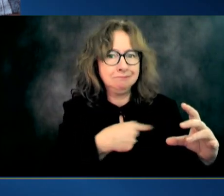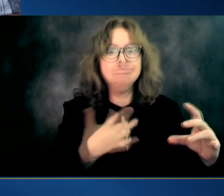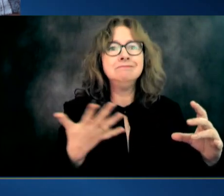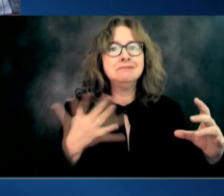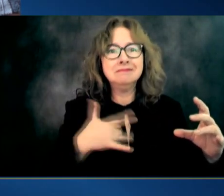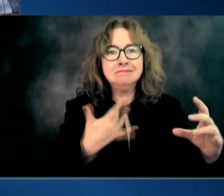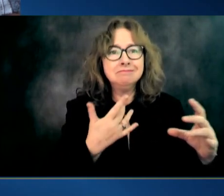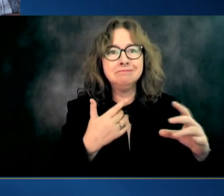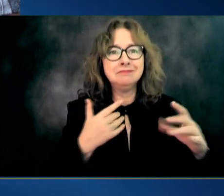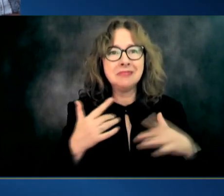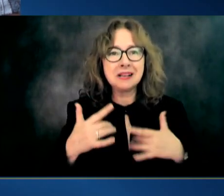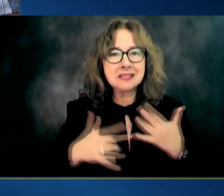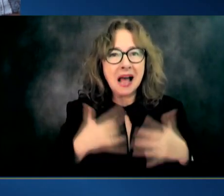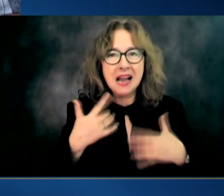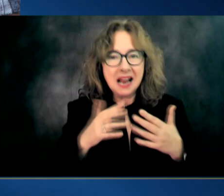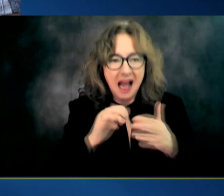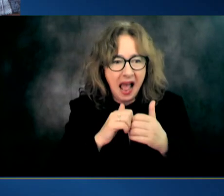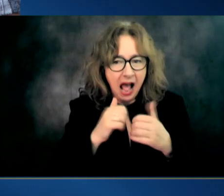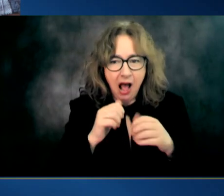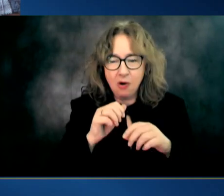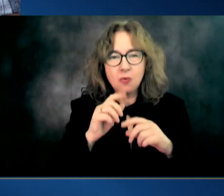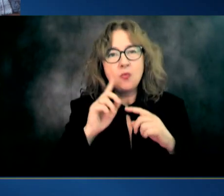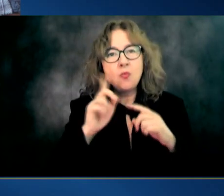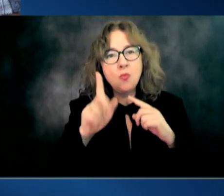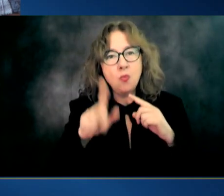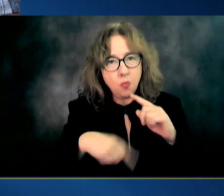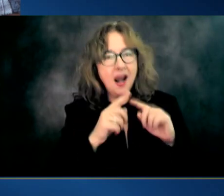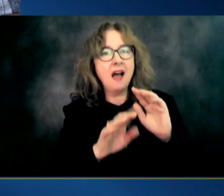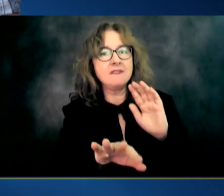means when I do have a partner that I'm ready to create children with.